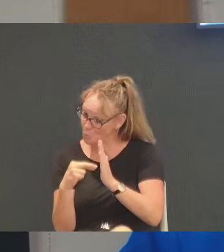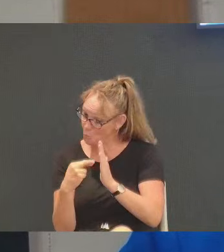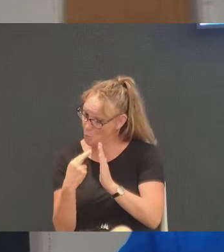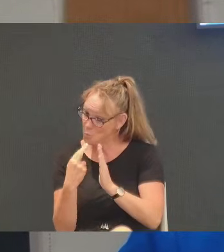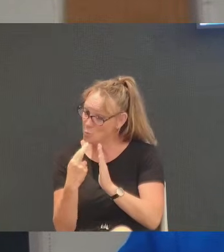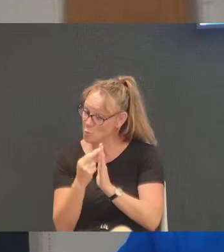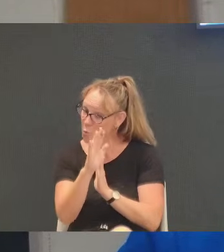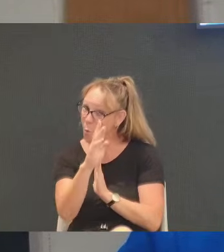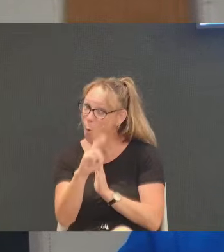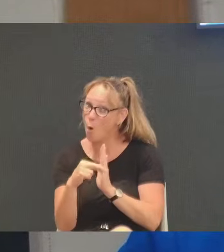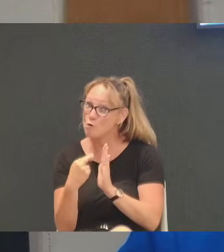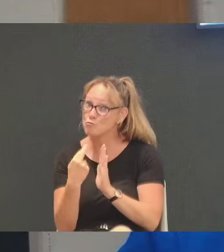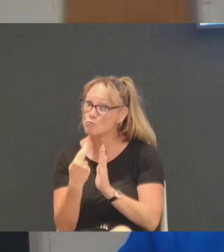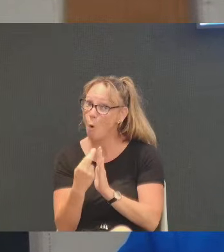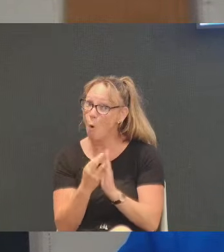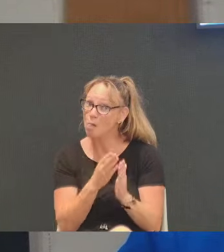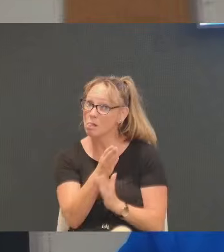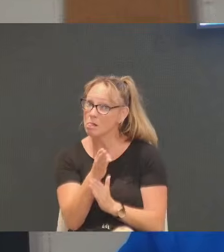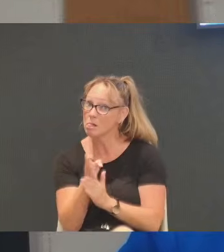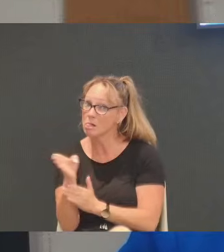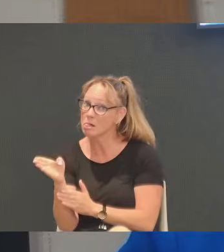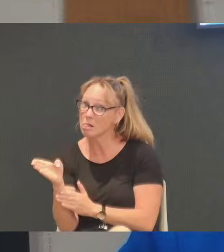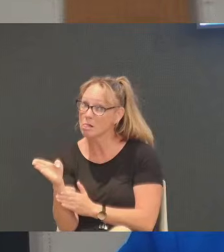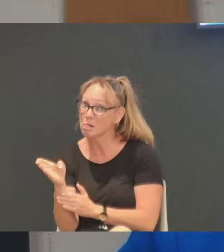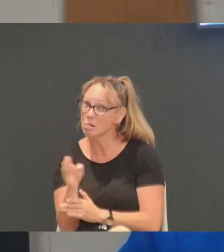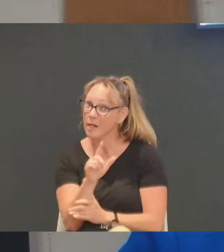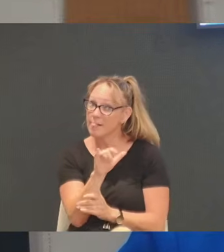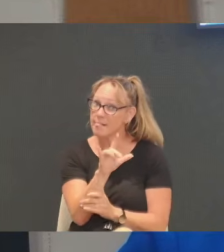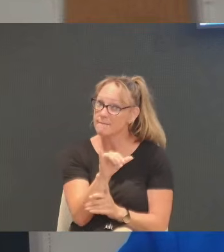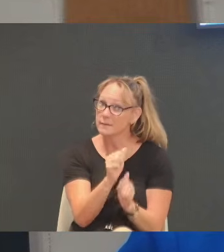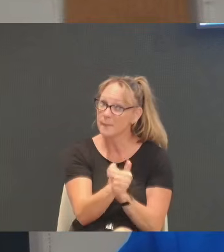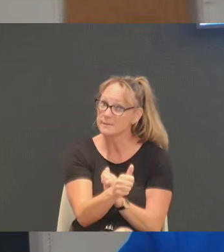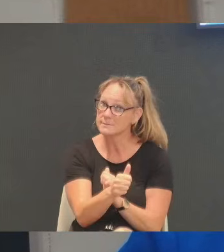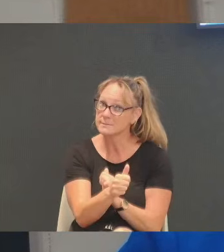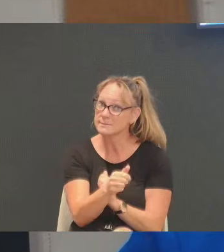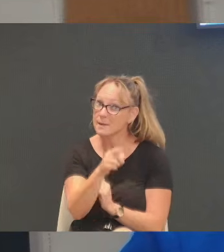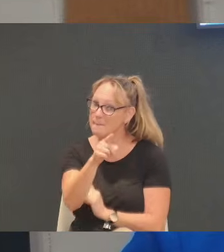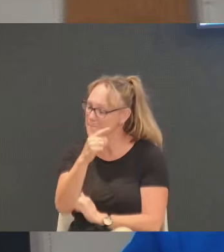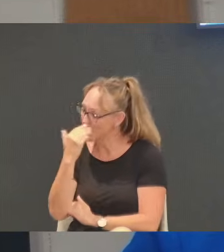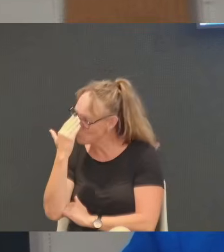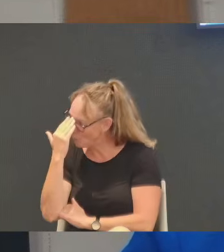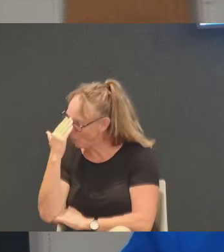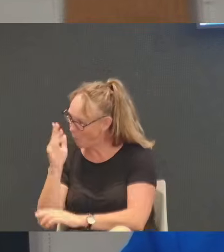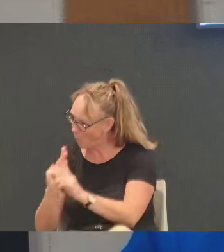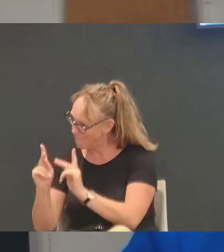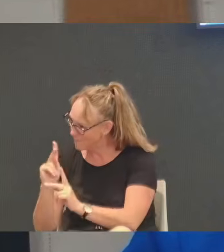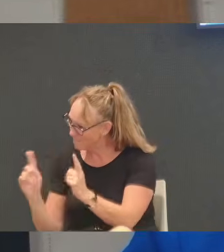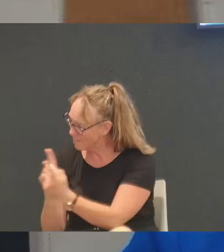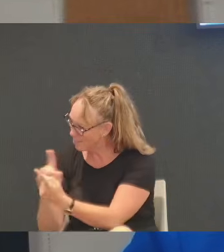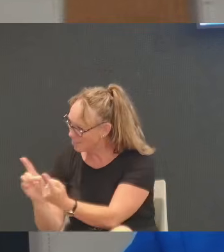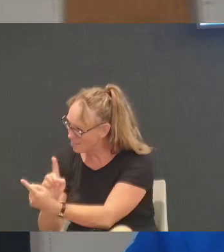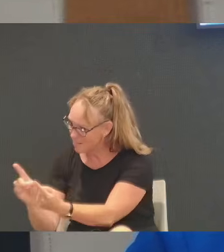want to know who you are and what you stand for. The employees obviously you need to meet quickly